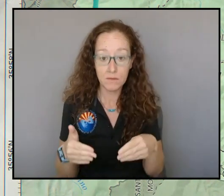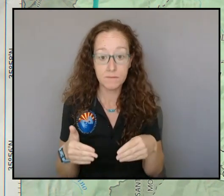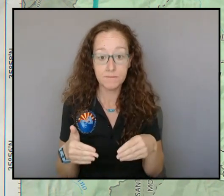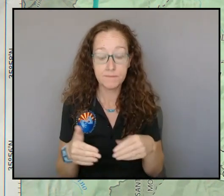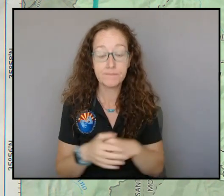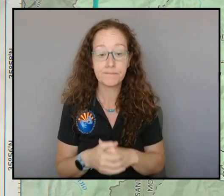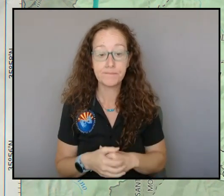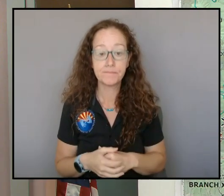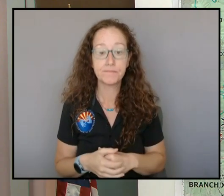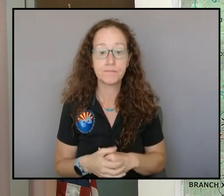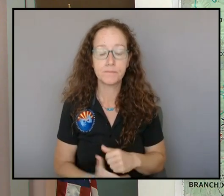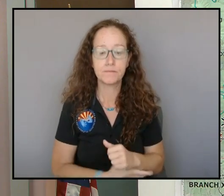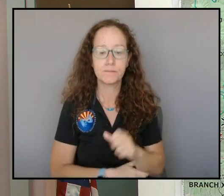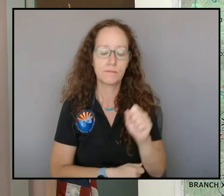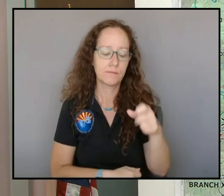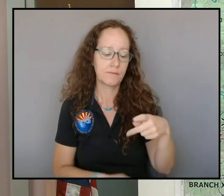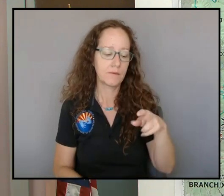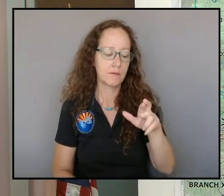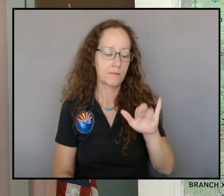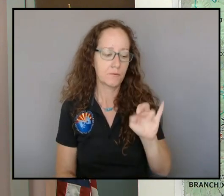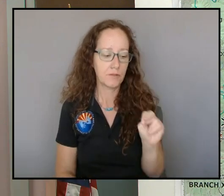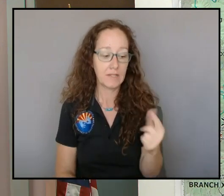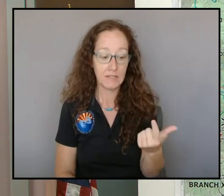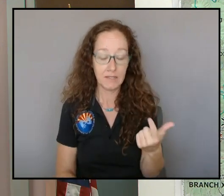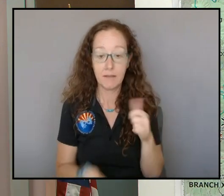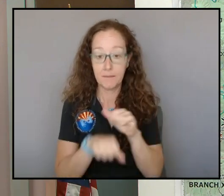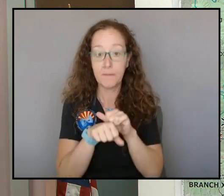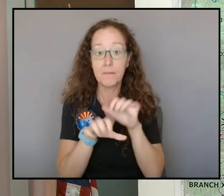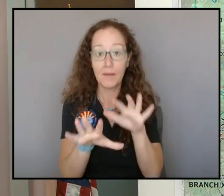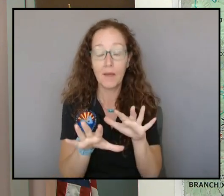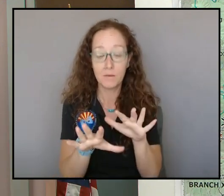Mountain area and the area that we now refer to as Division